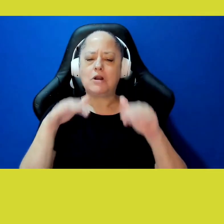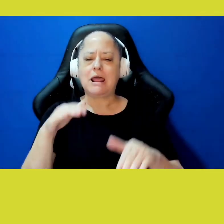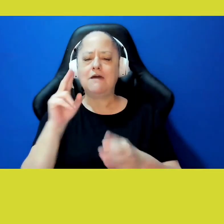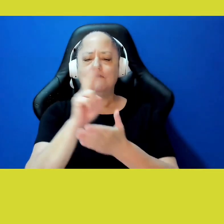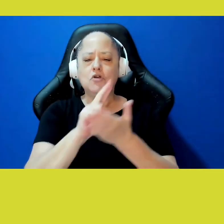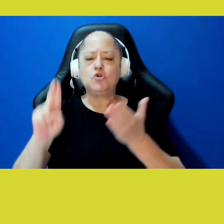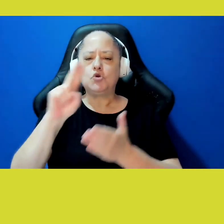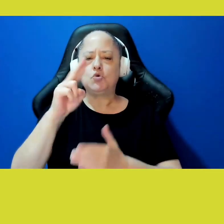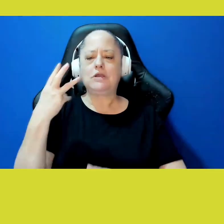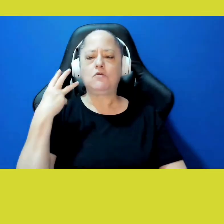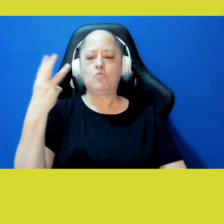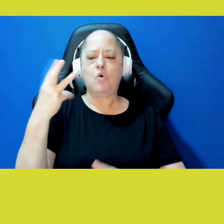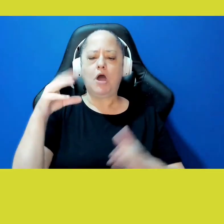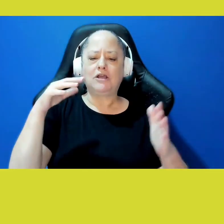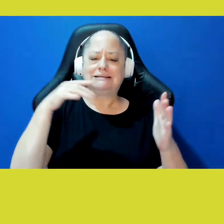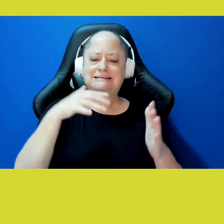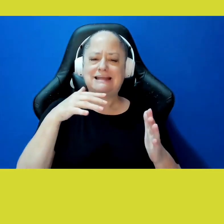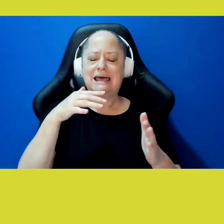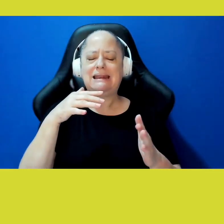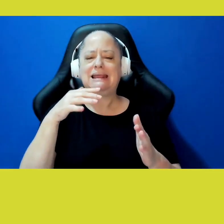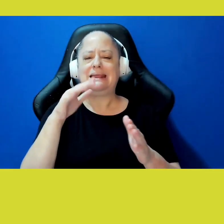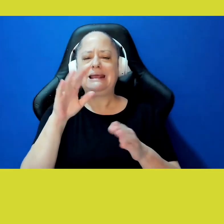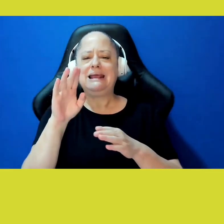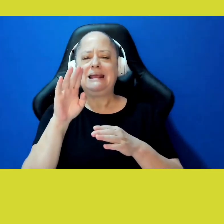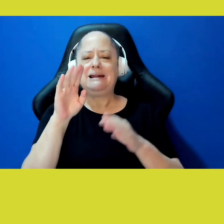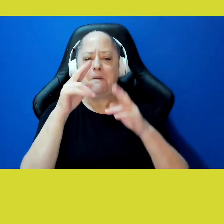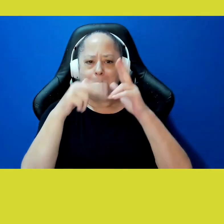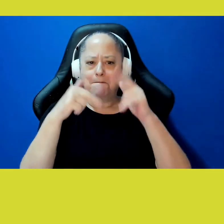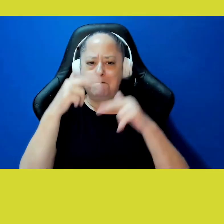that building. It was 1811 East Lake in Washington,